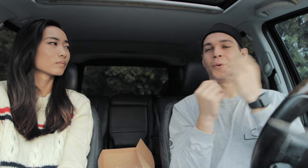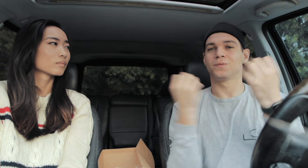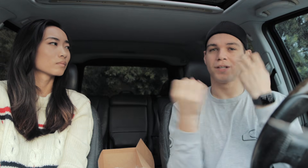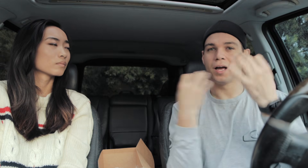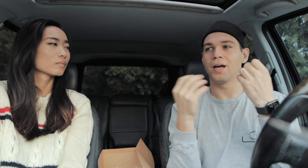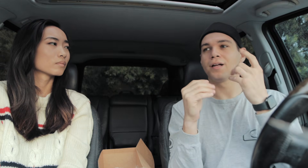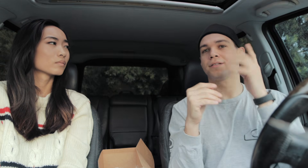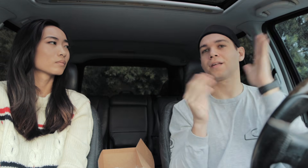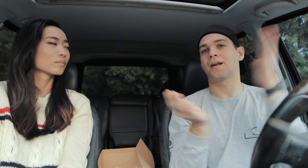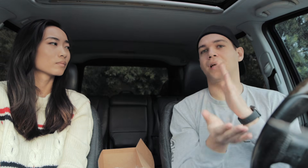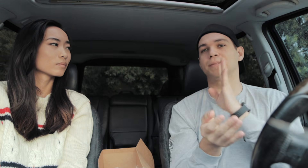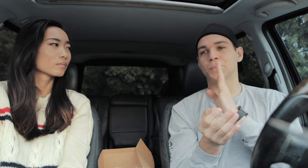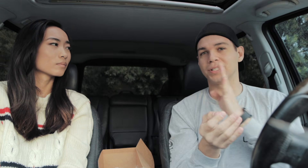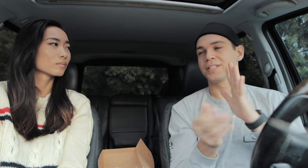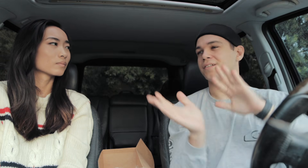more signs, less speech